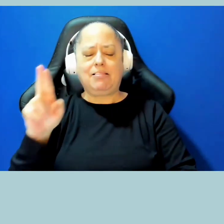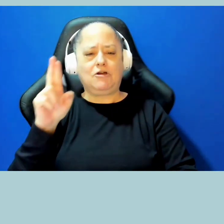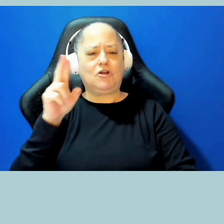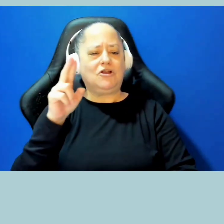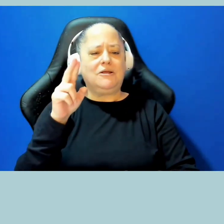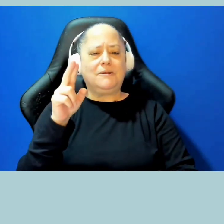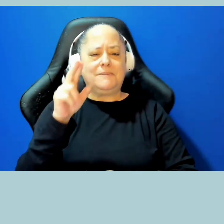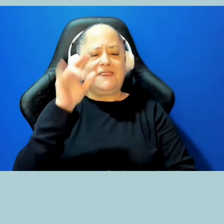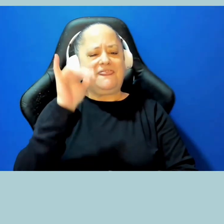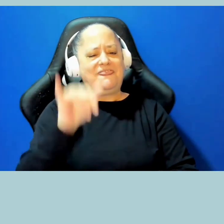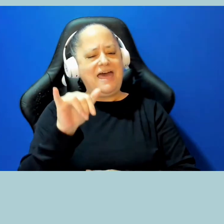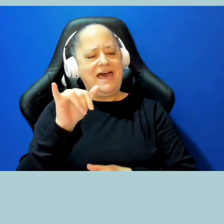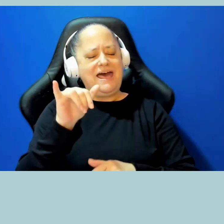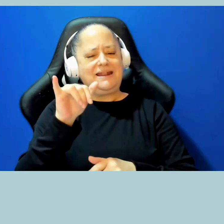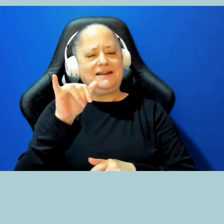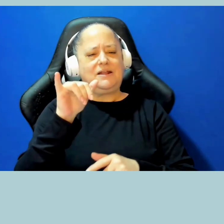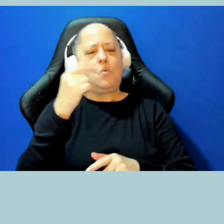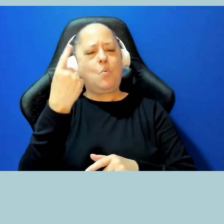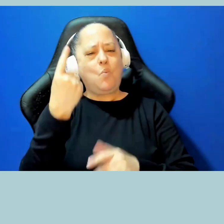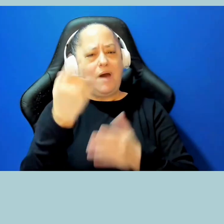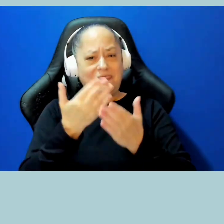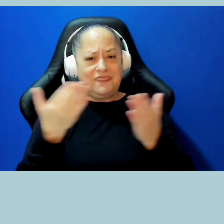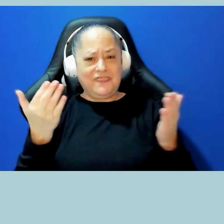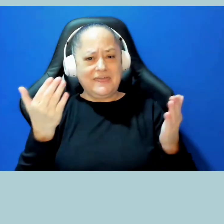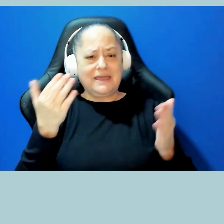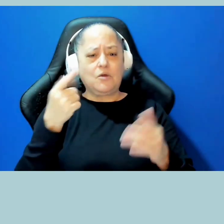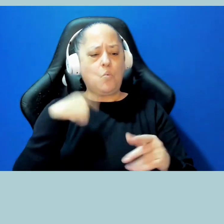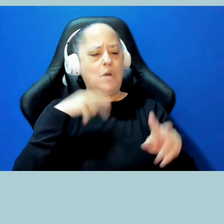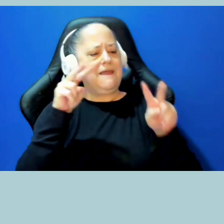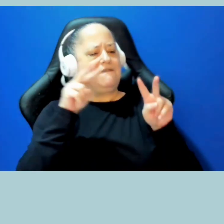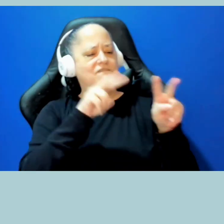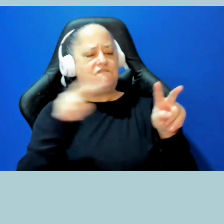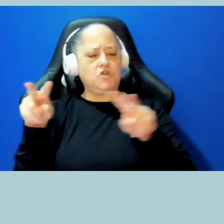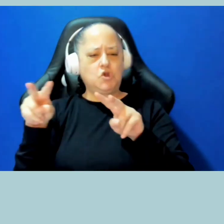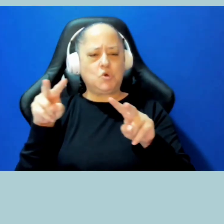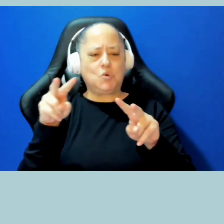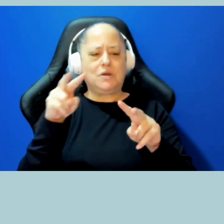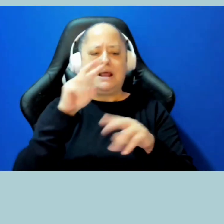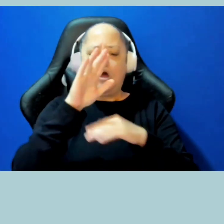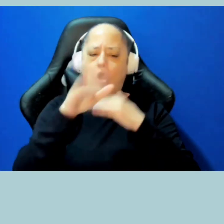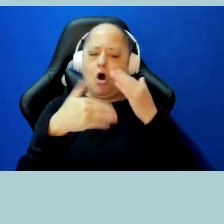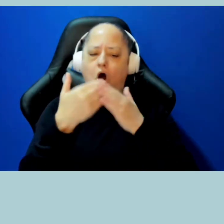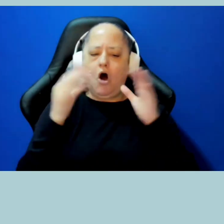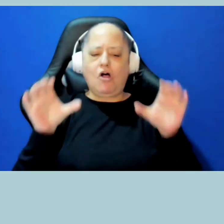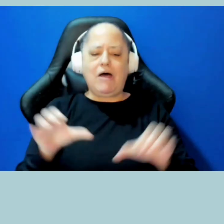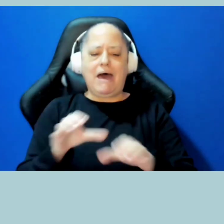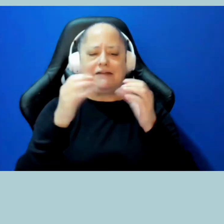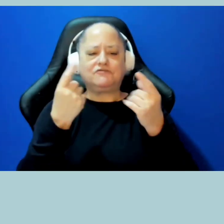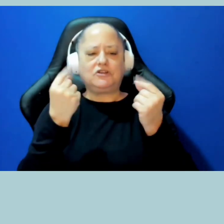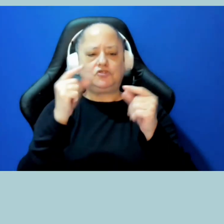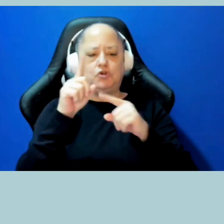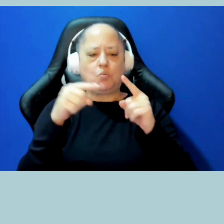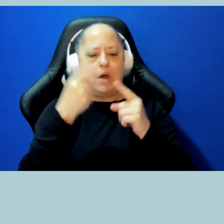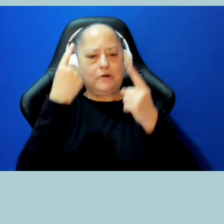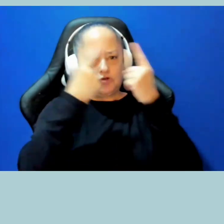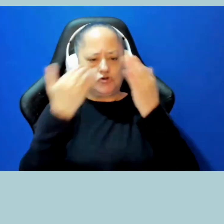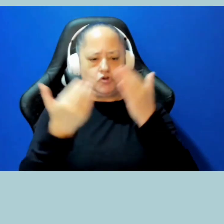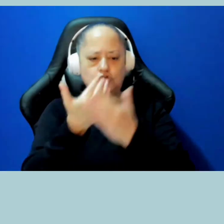it sets it aside as one thing. We view it as this is weaved throughout every activity we do. So anytime we're considering a new research activity, we want to